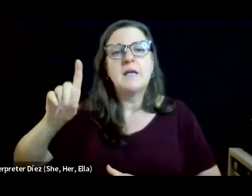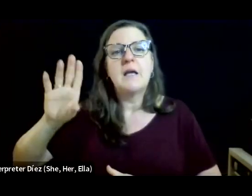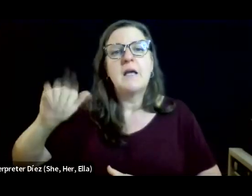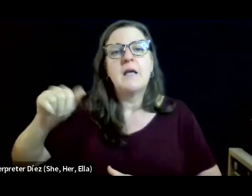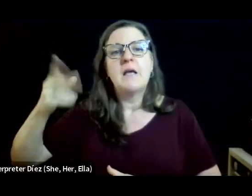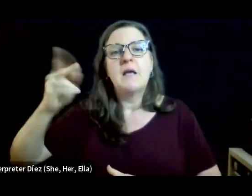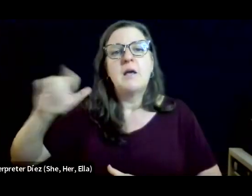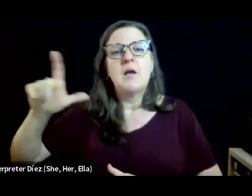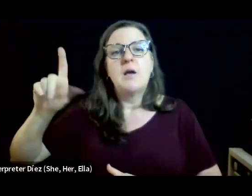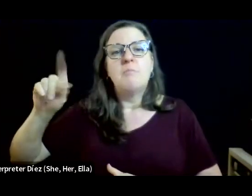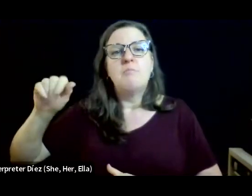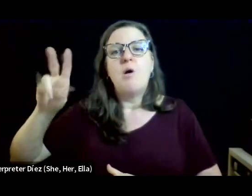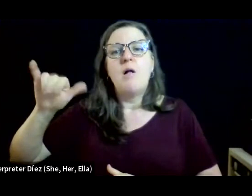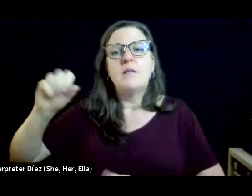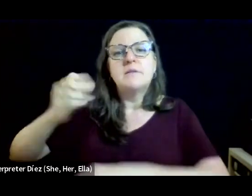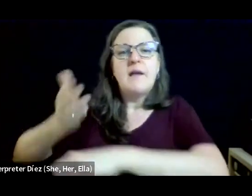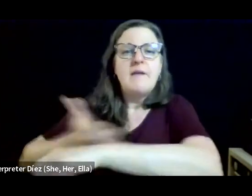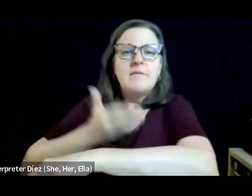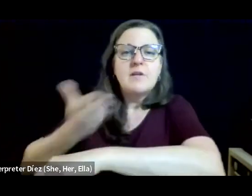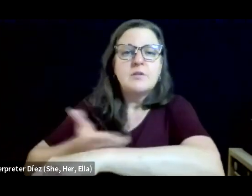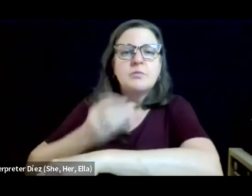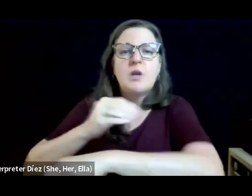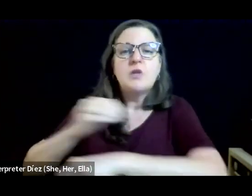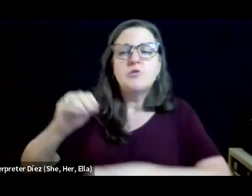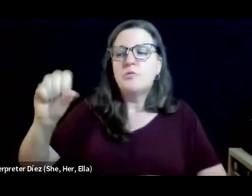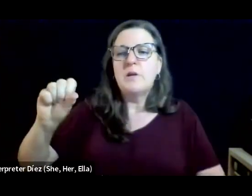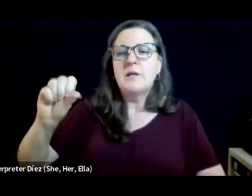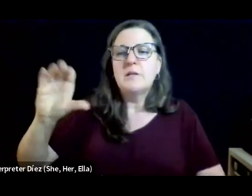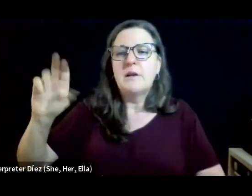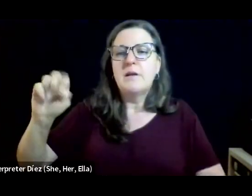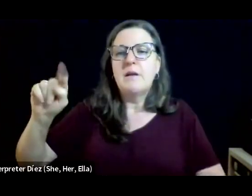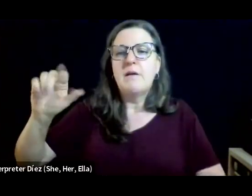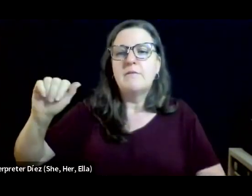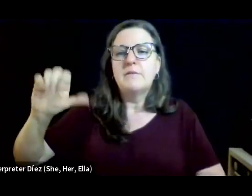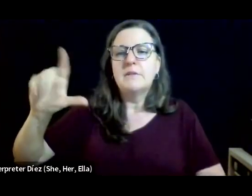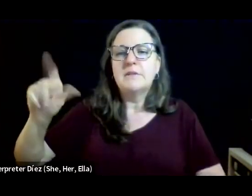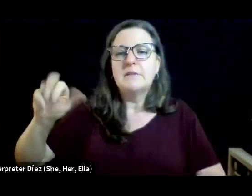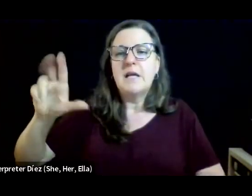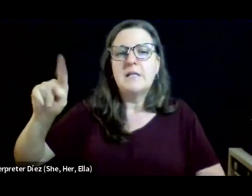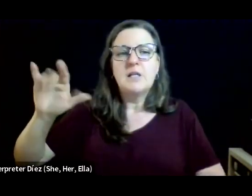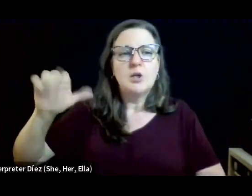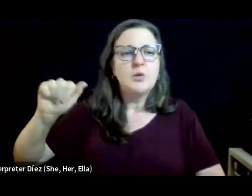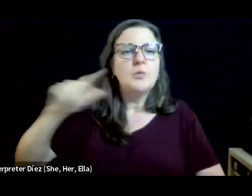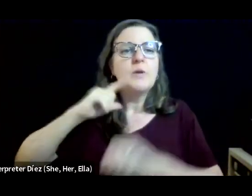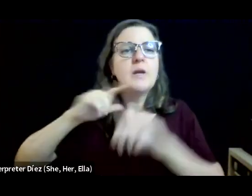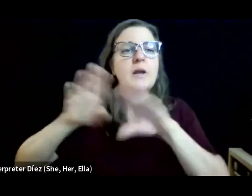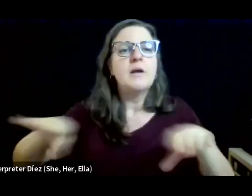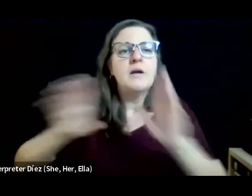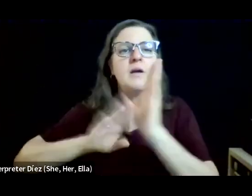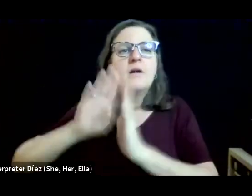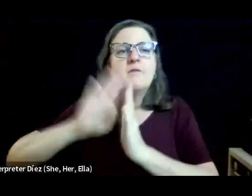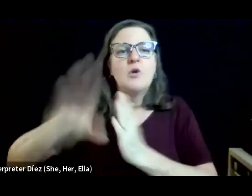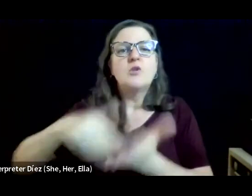Restoration of Santa Clarita for Child Development Center Abatement. Is there a motion?